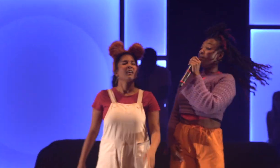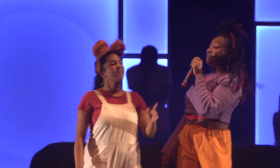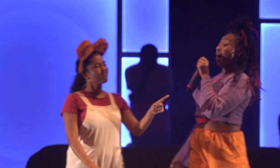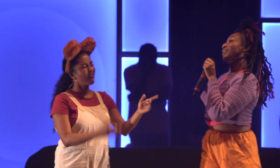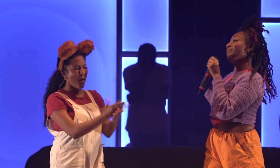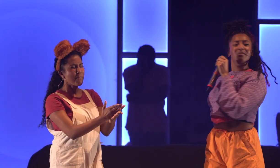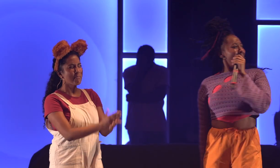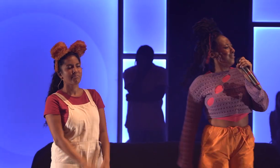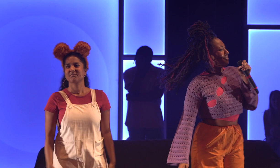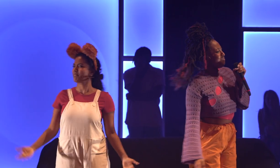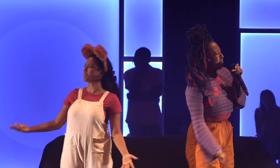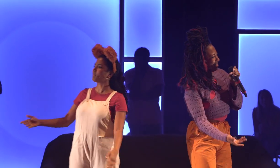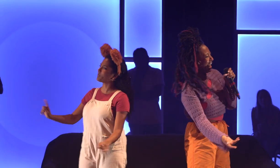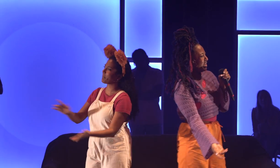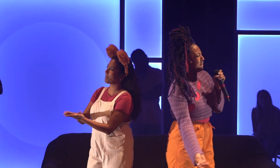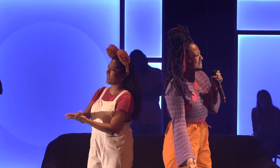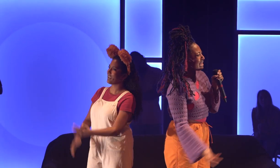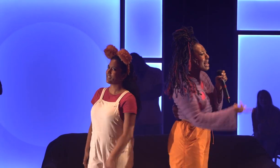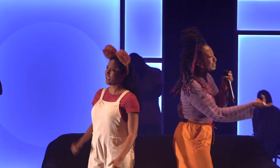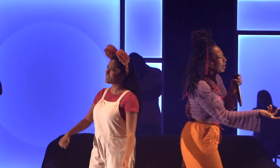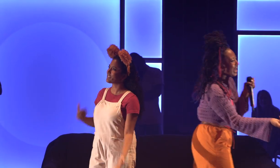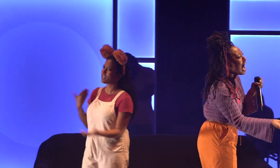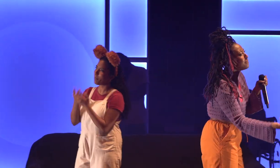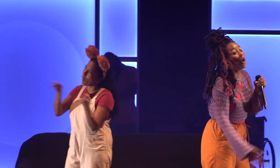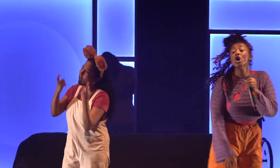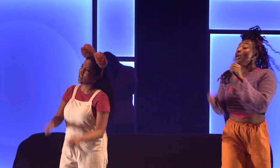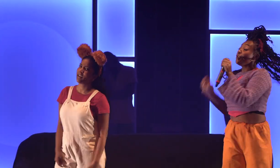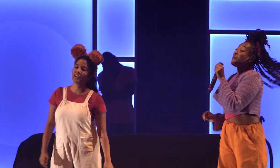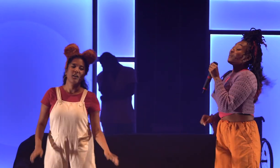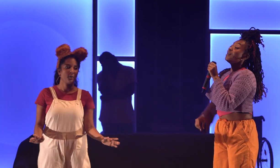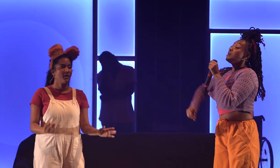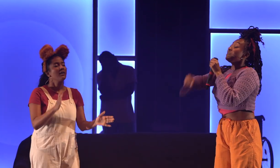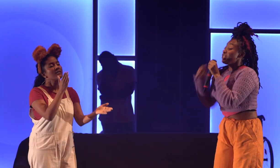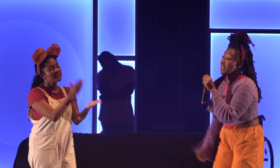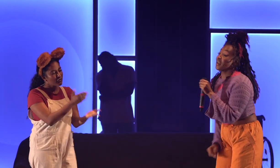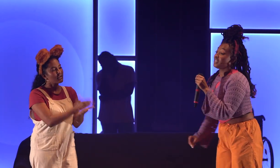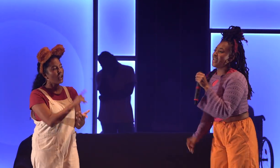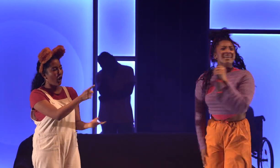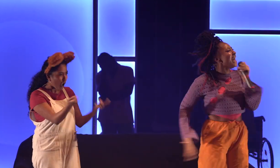'But are you?' What does that even mean? Yes, I am. 'No, but seriously -'